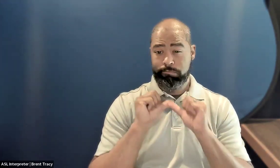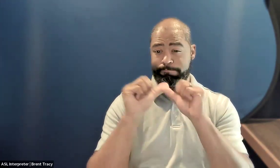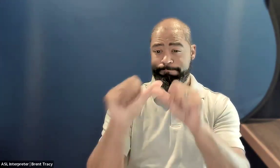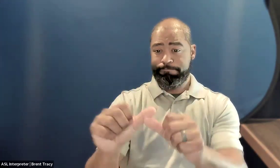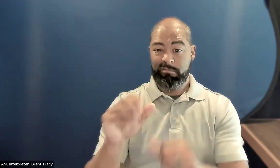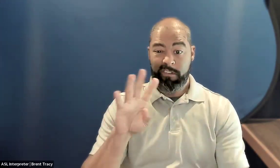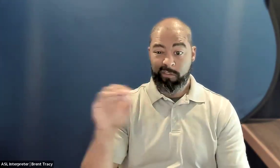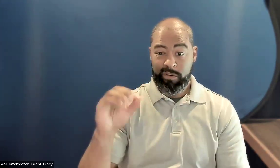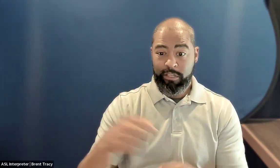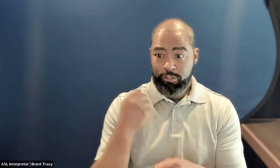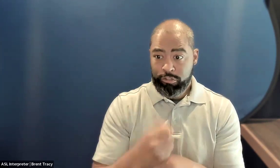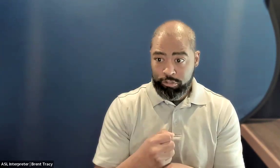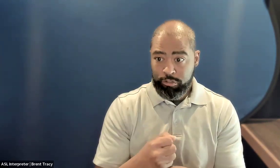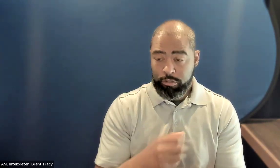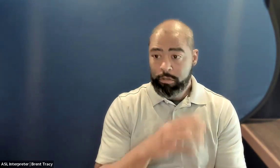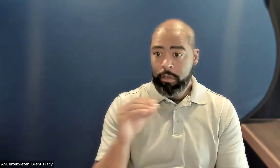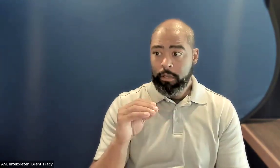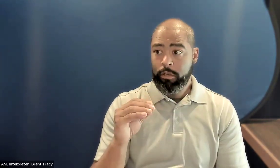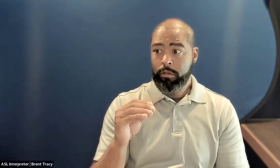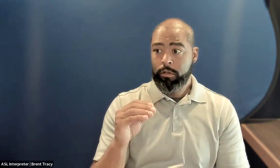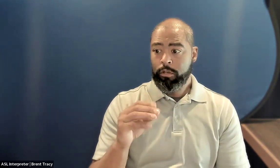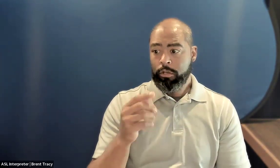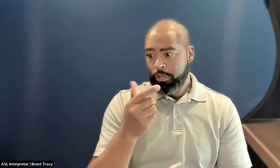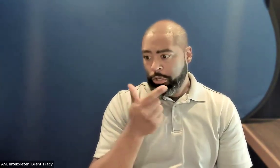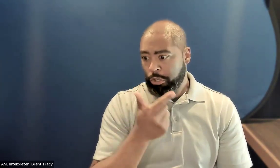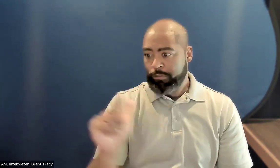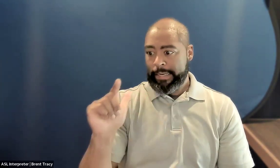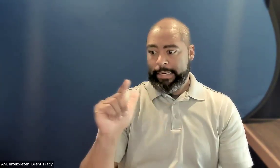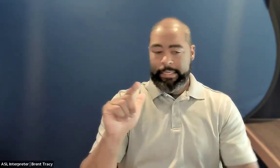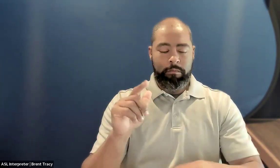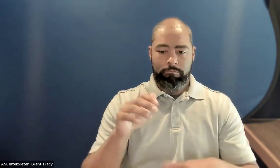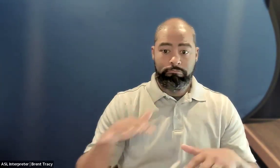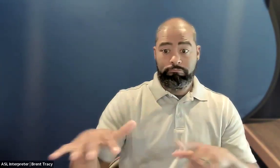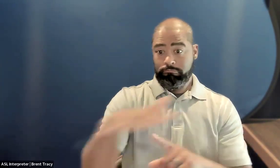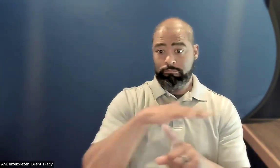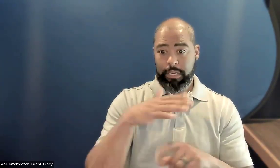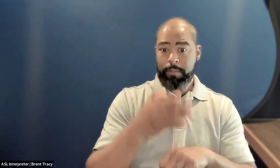improvement with an estimated lifespan of 20 years, and a dam